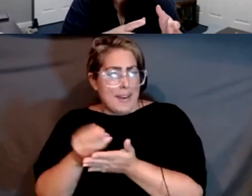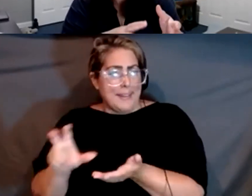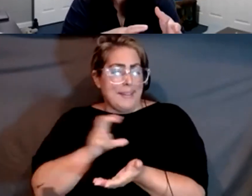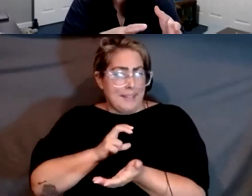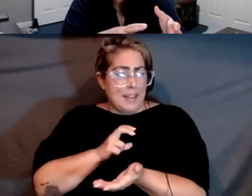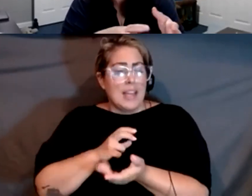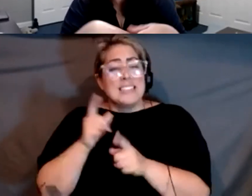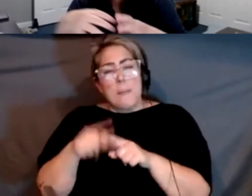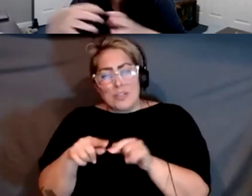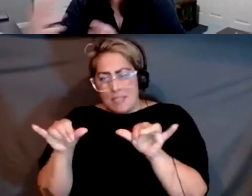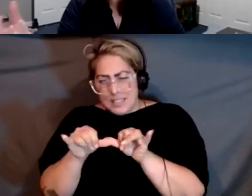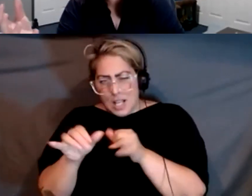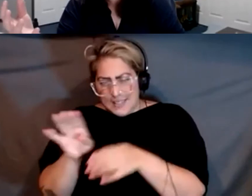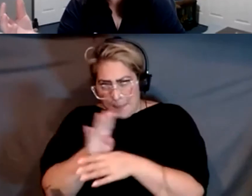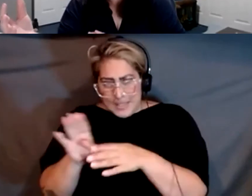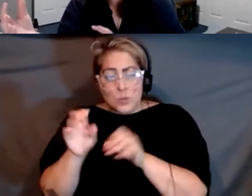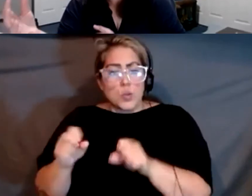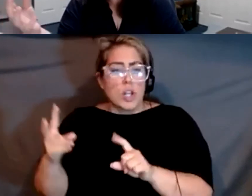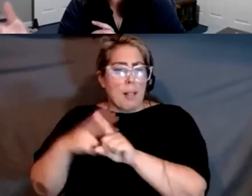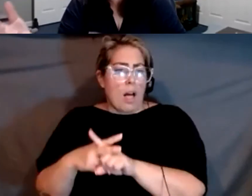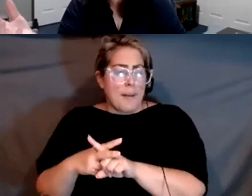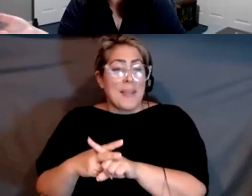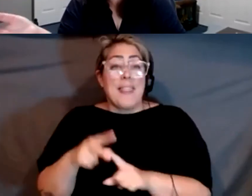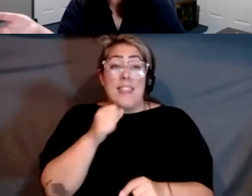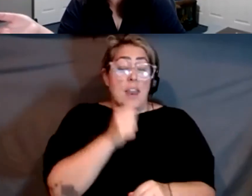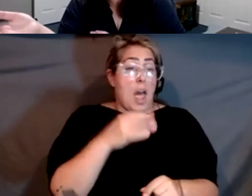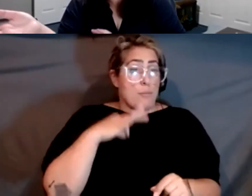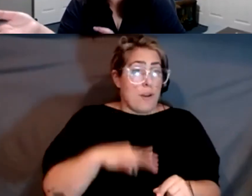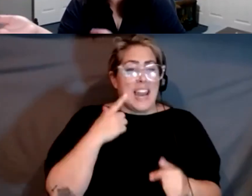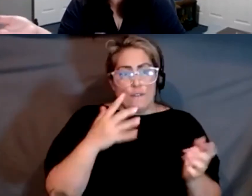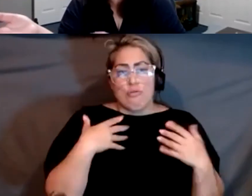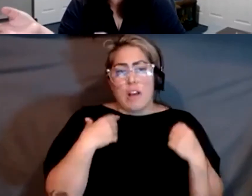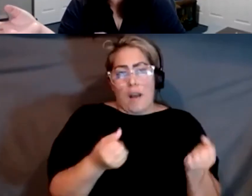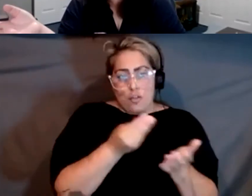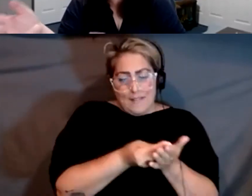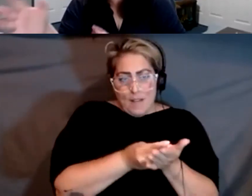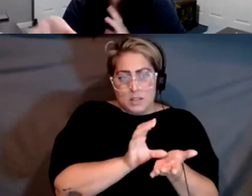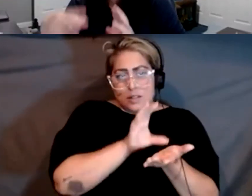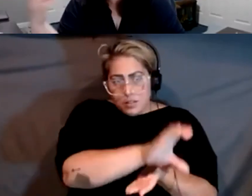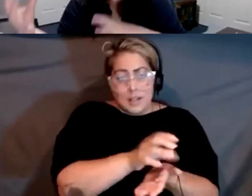nonprofits there is a recovery fund with New York State council for the arts depending on how much money you got or